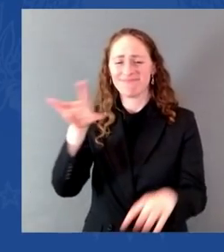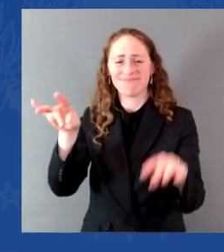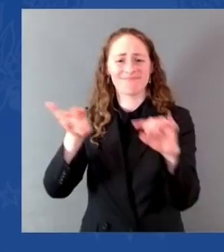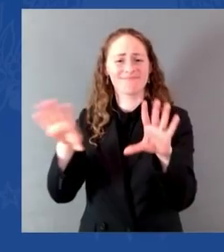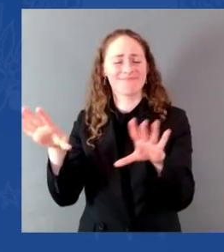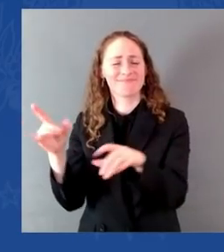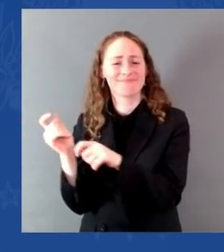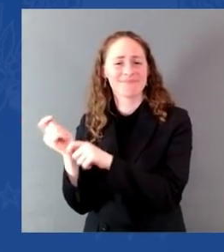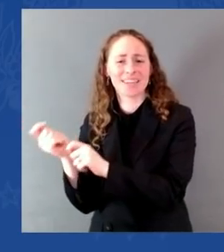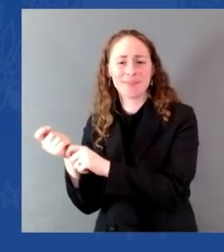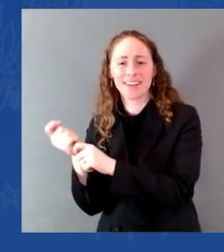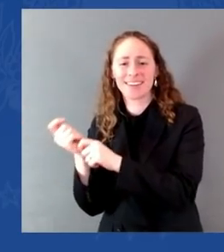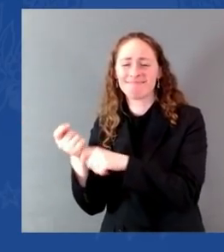finally -- a Hall of Famer.